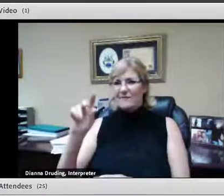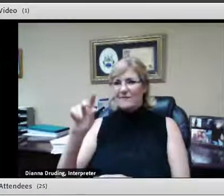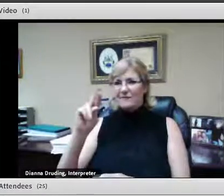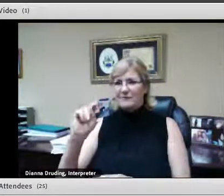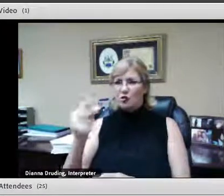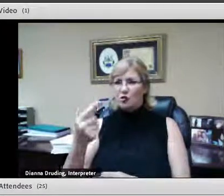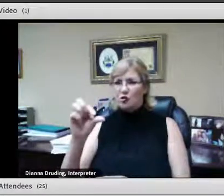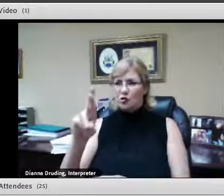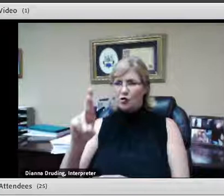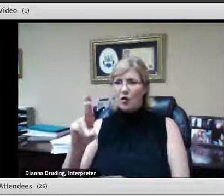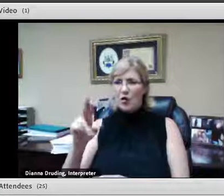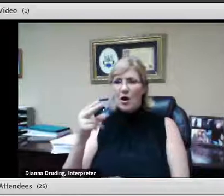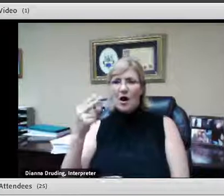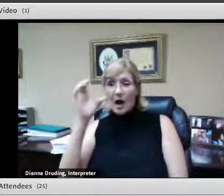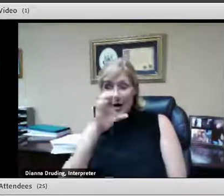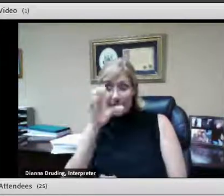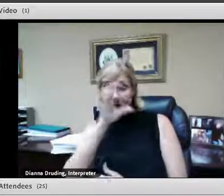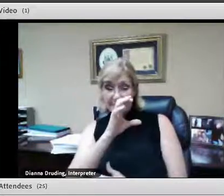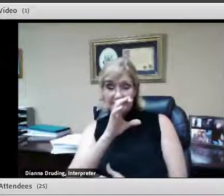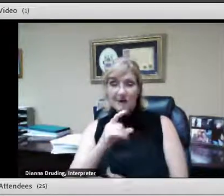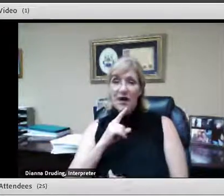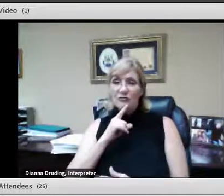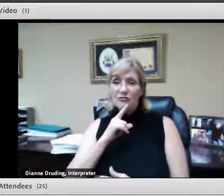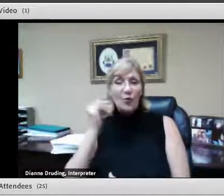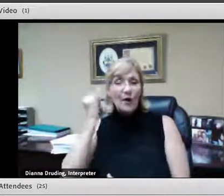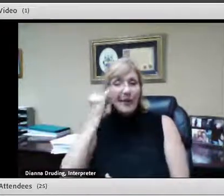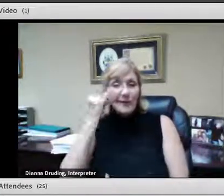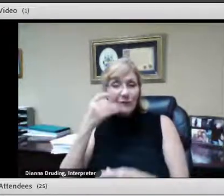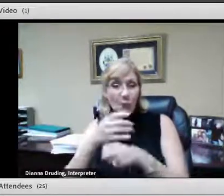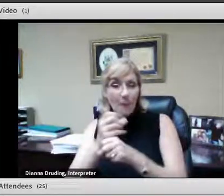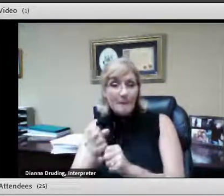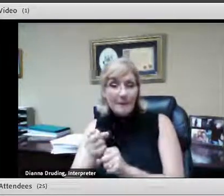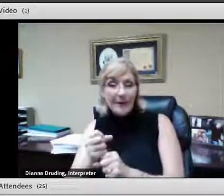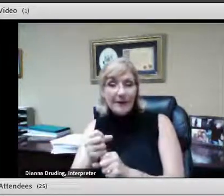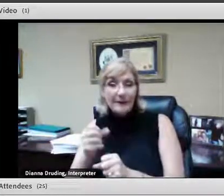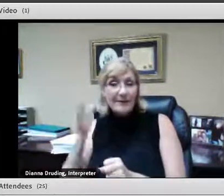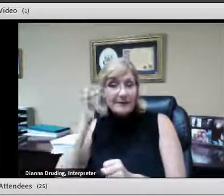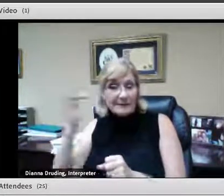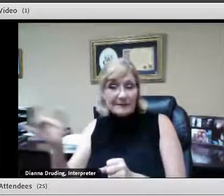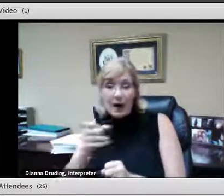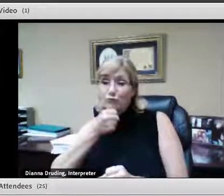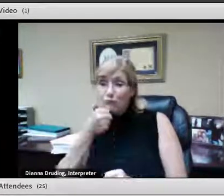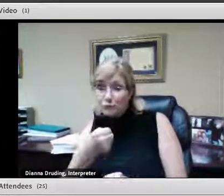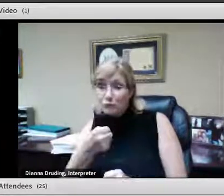and the oscilloscope, you make a sound into the microphone, and then it shows you the sound wave of it,